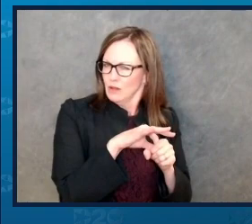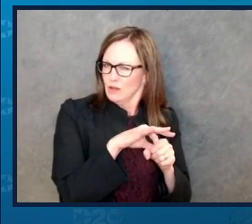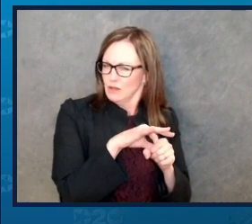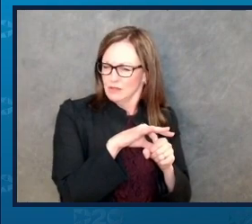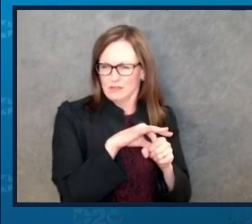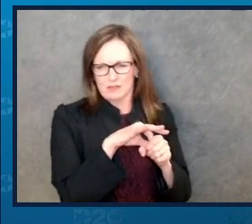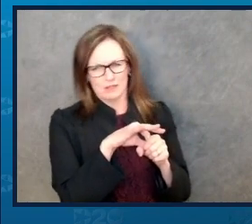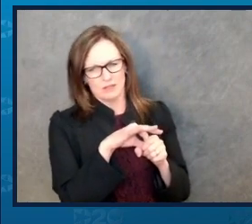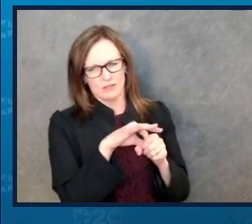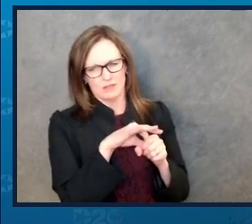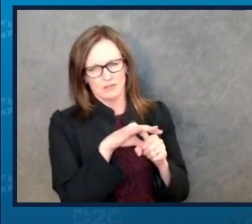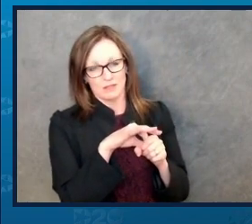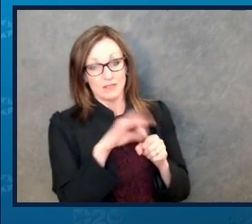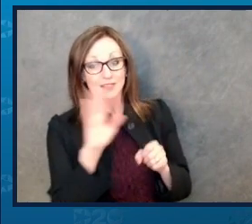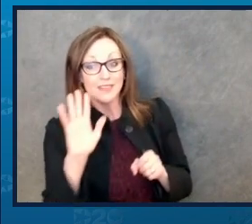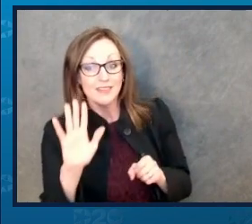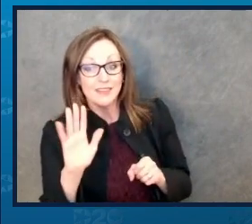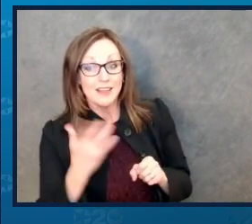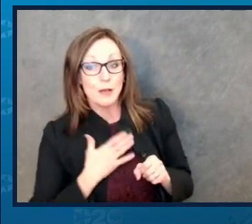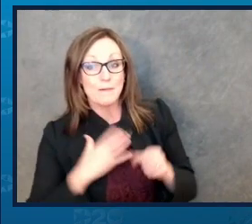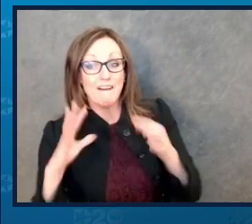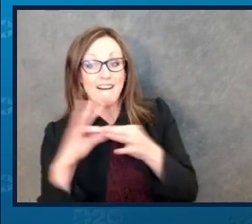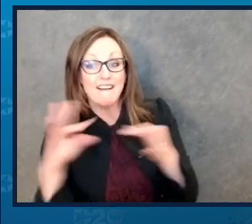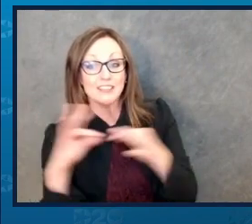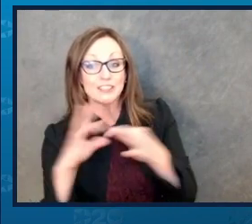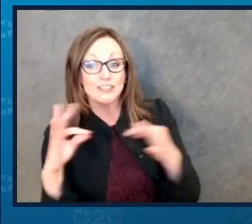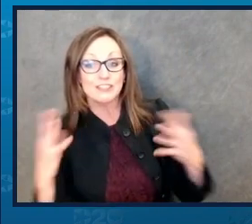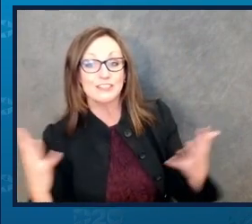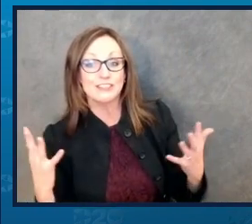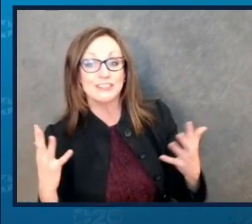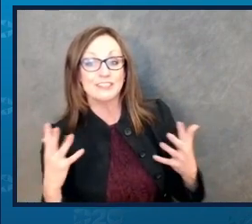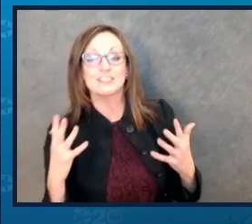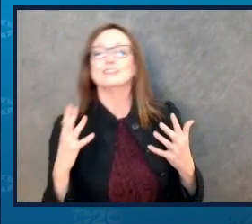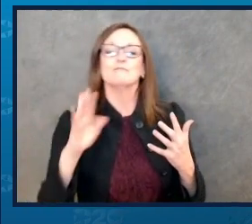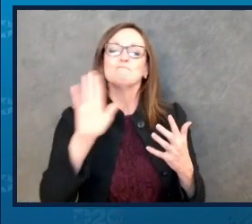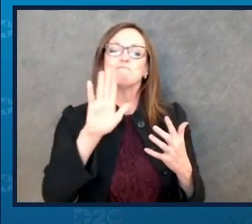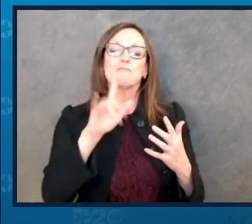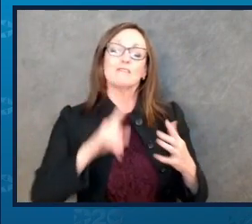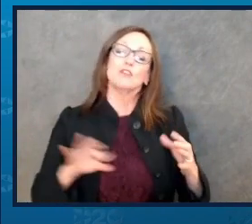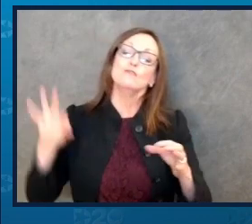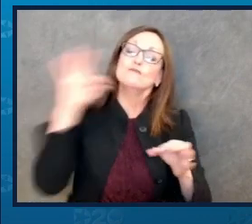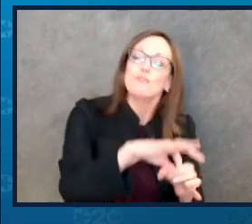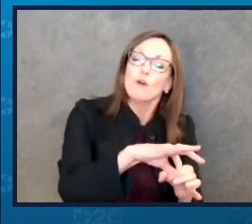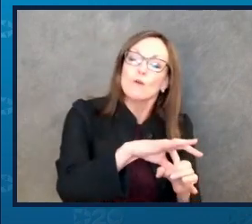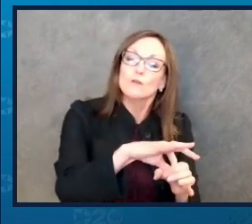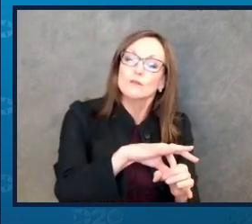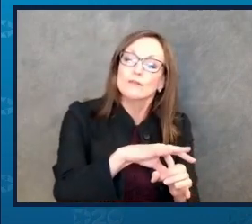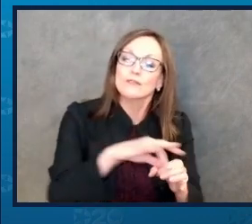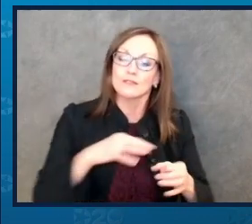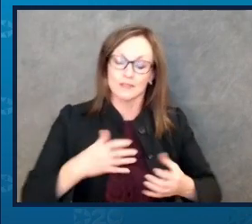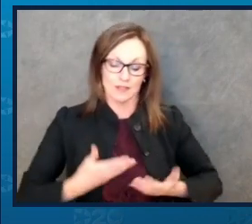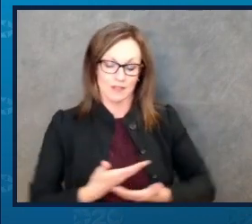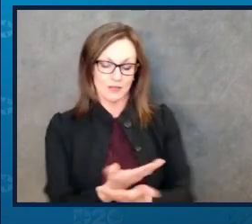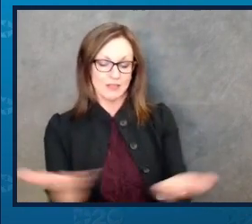WE VOTE, THINGS CHANGE, WHEN WE VOTE, THINGS GET BETTER.